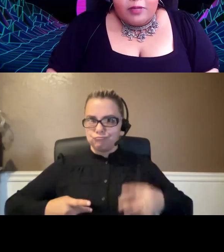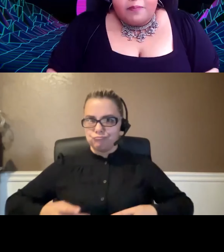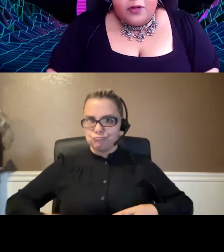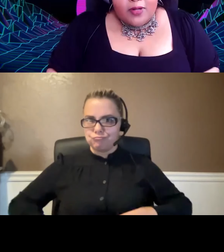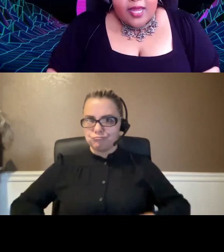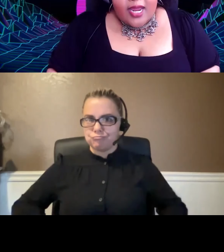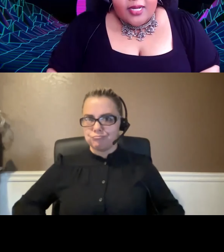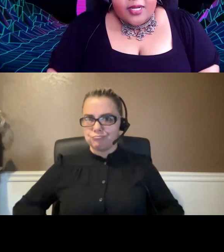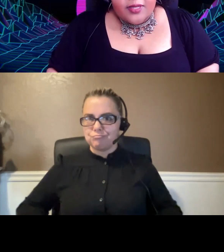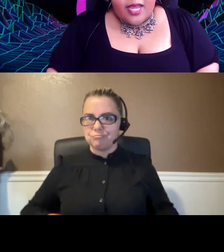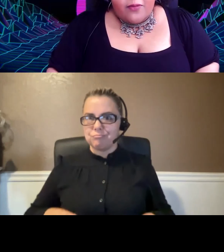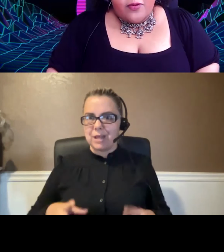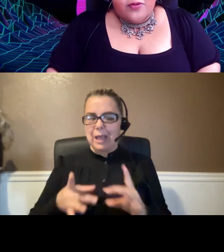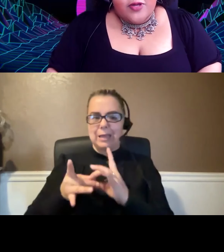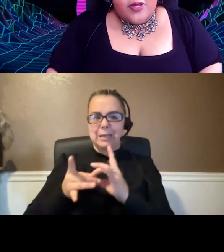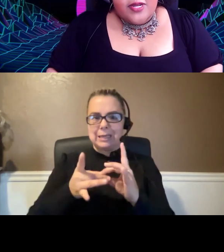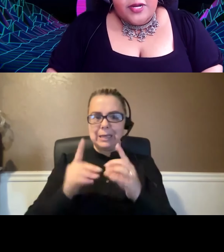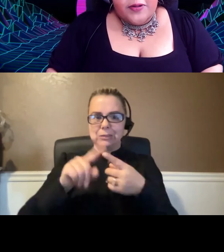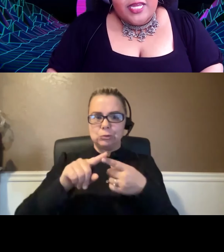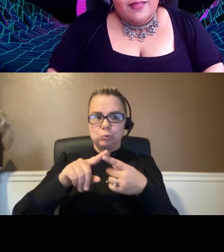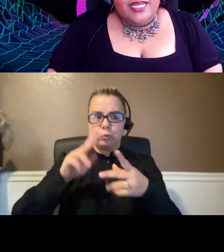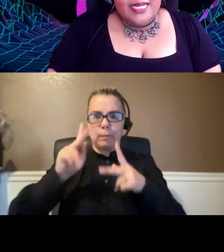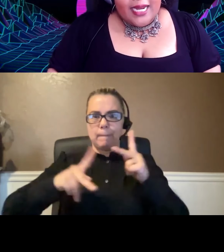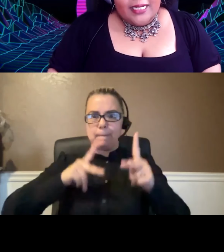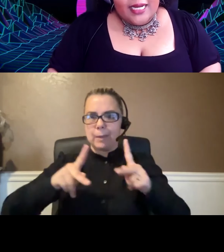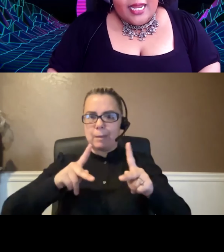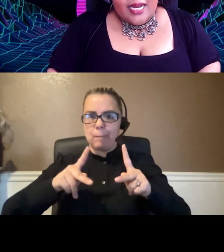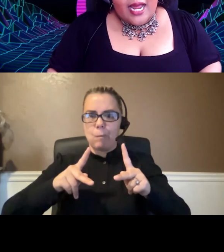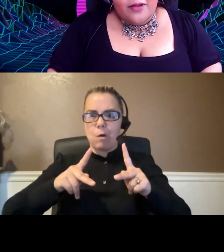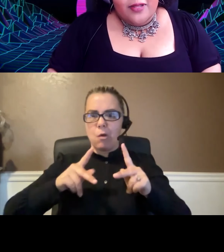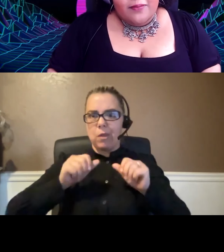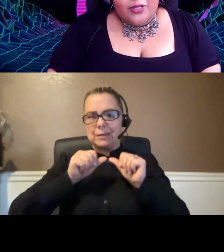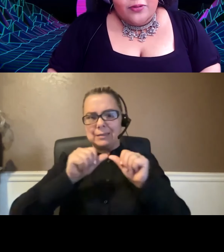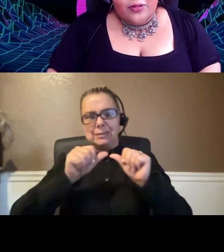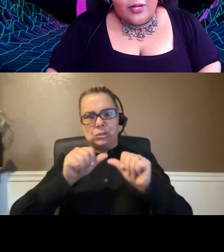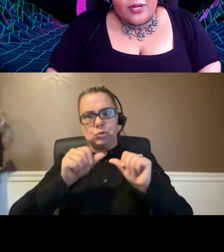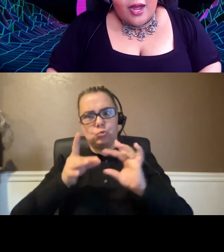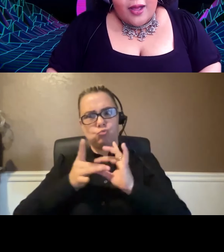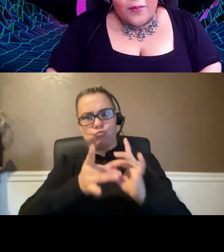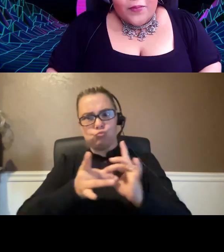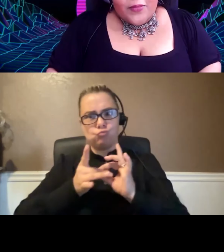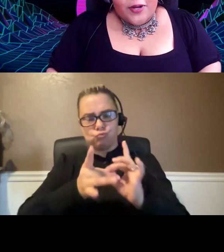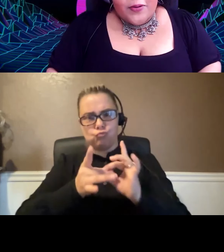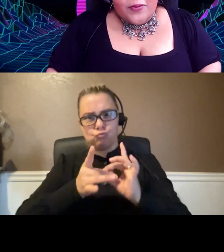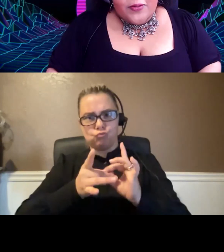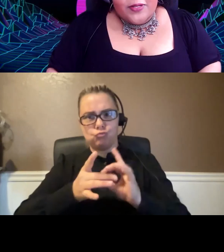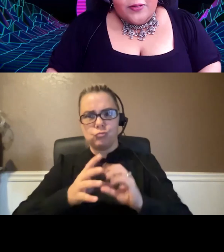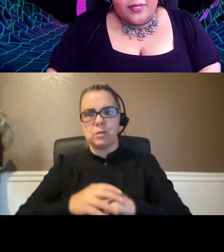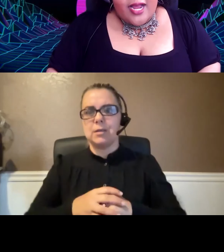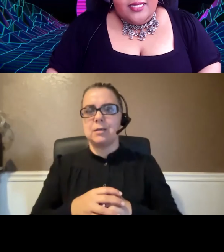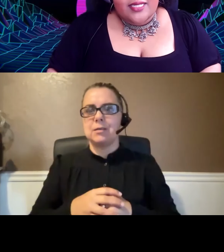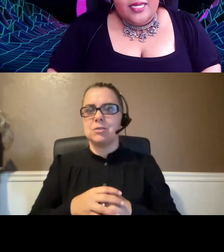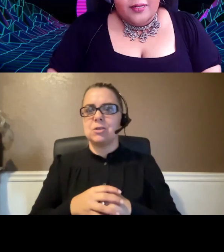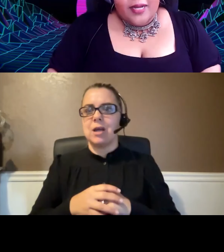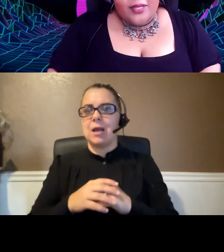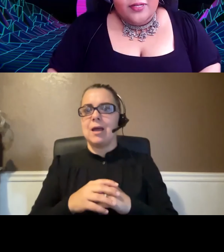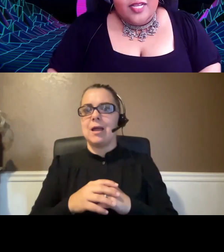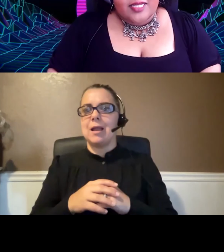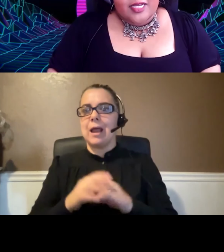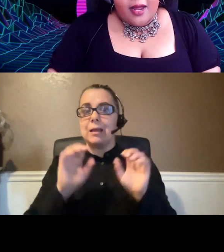people and that will keep them connected and allow them to utilize the Internet, utilize technology